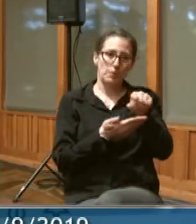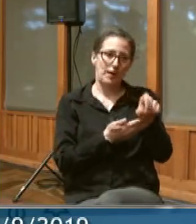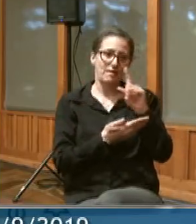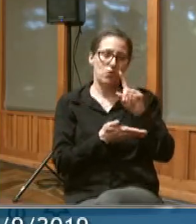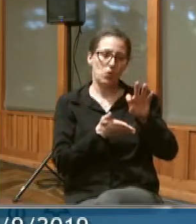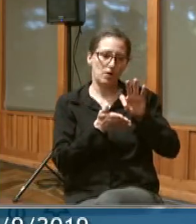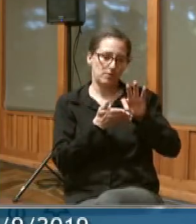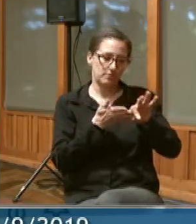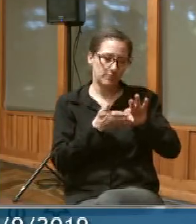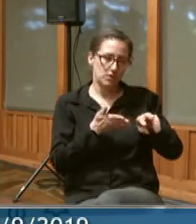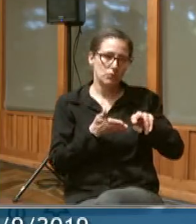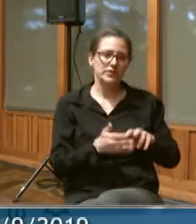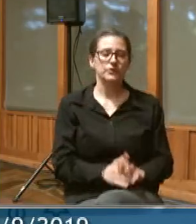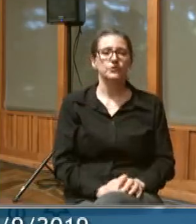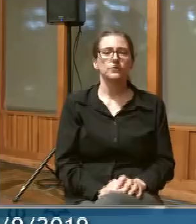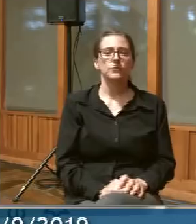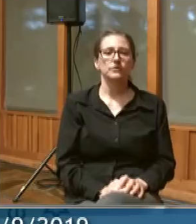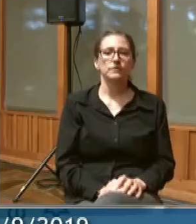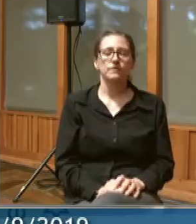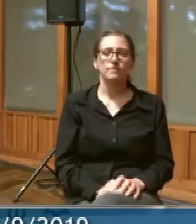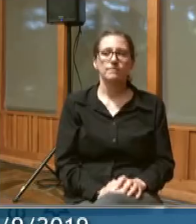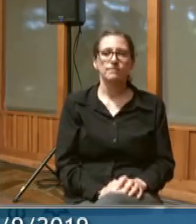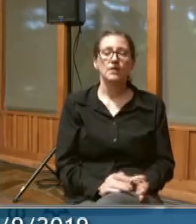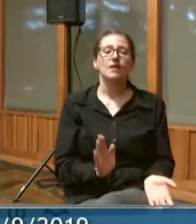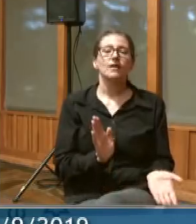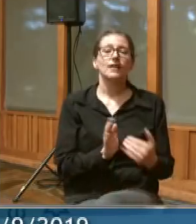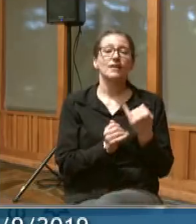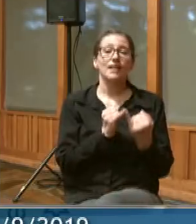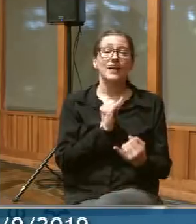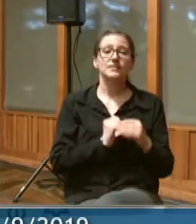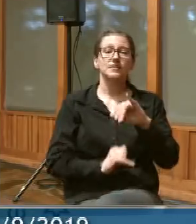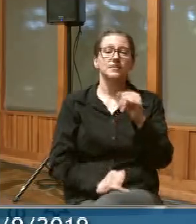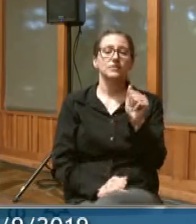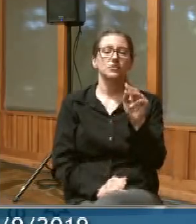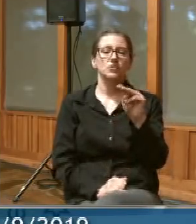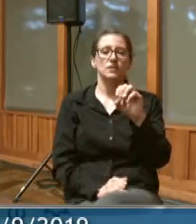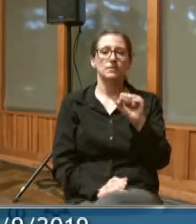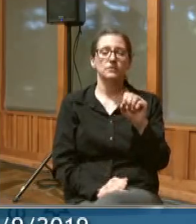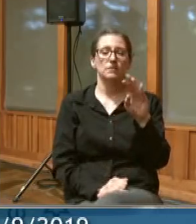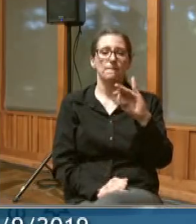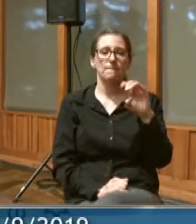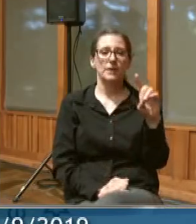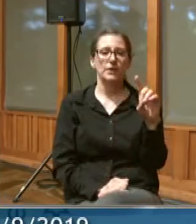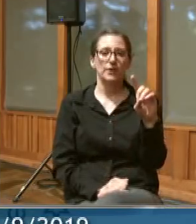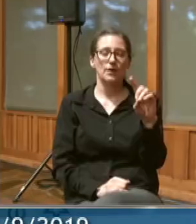BUSINESSES WHO WILL BENEFIT FROM A FERRY TO PAY FOR THE FEASIBILITY STUDY. LAST BUT NOT LEAST, THERE'S A